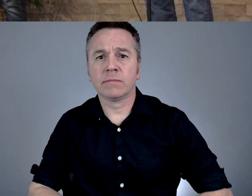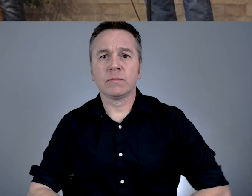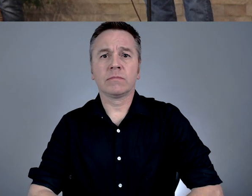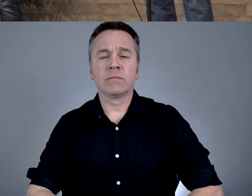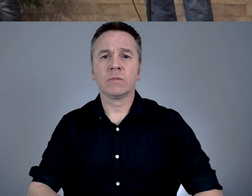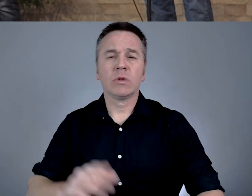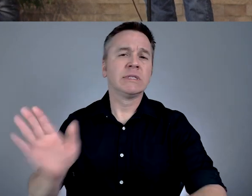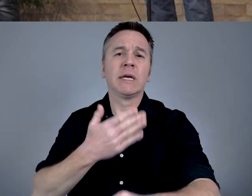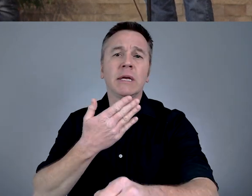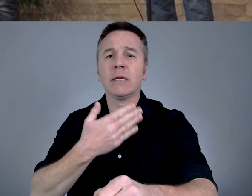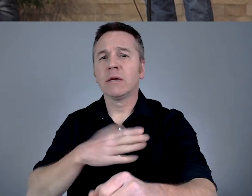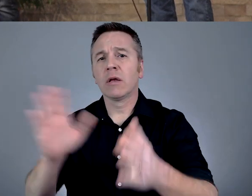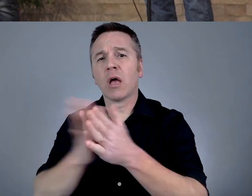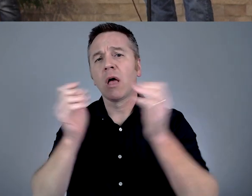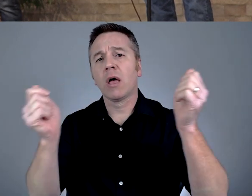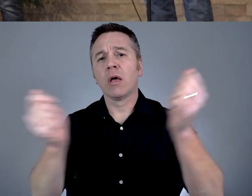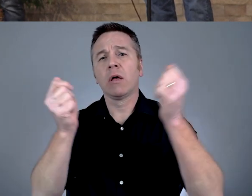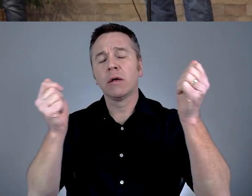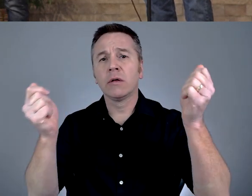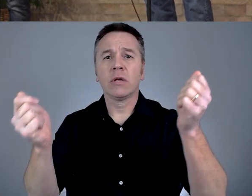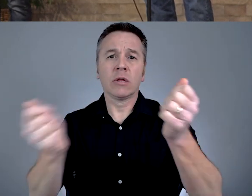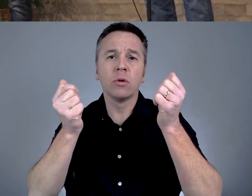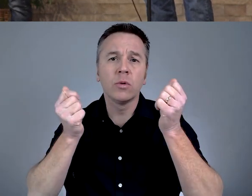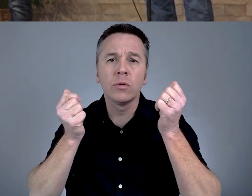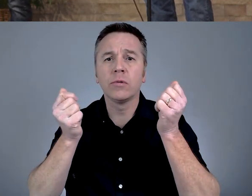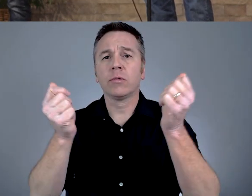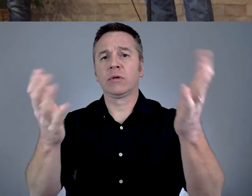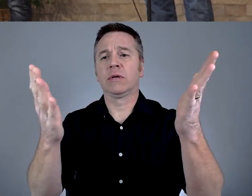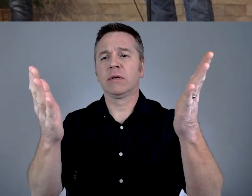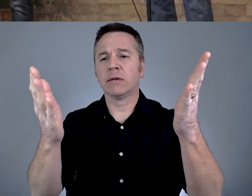O sing hallelujah!